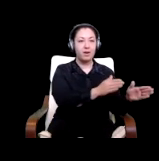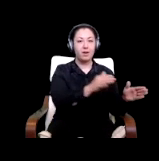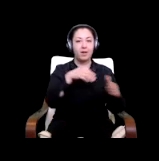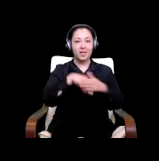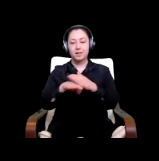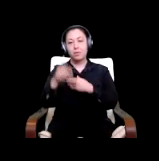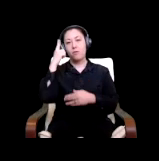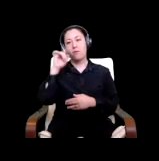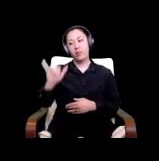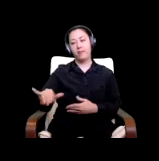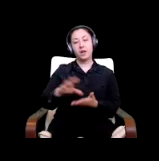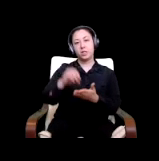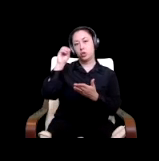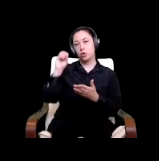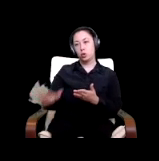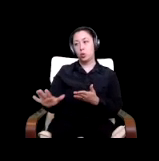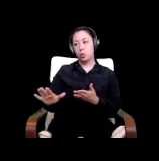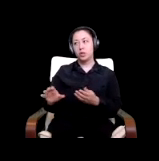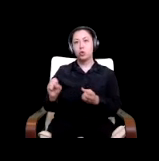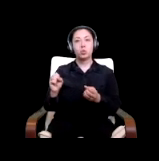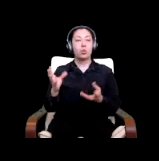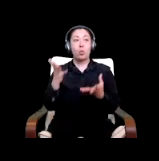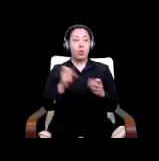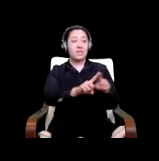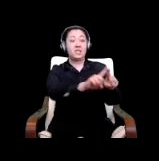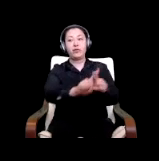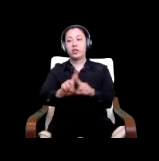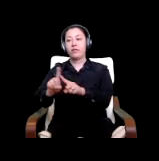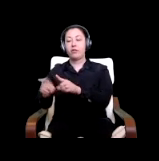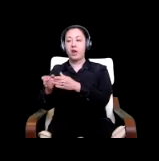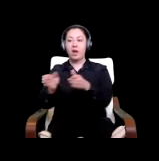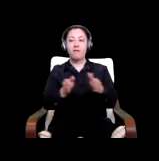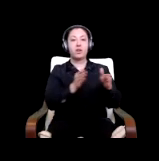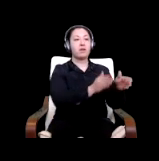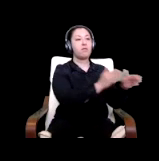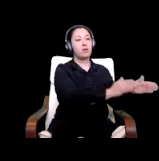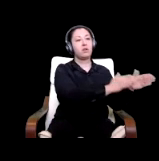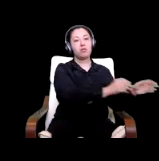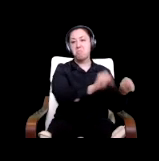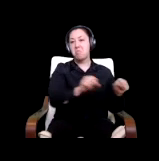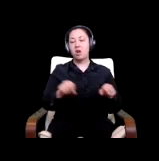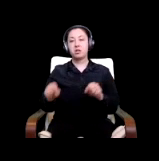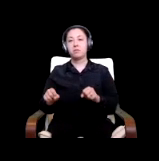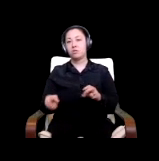different avenues as possible to maximize communication. So it is important to meet